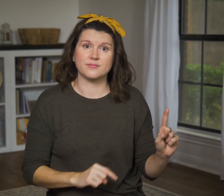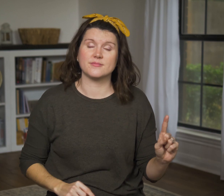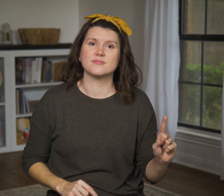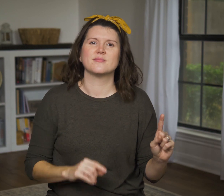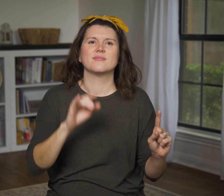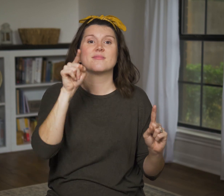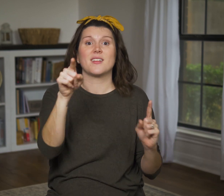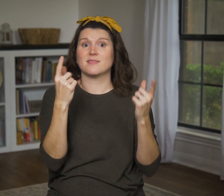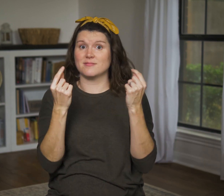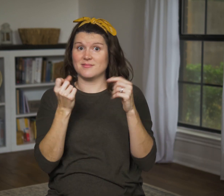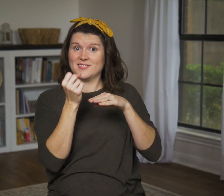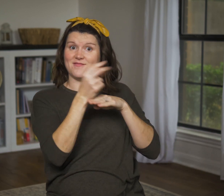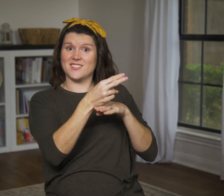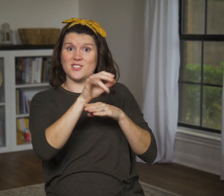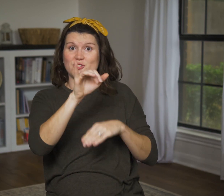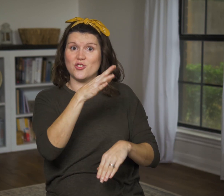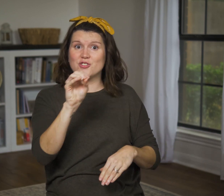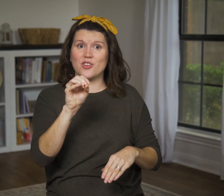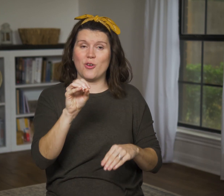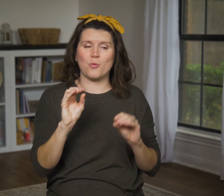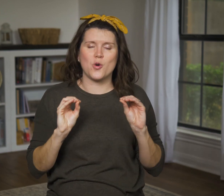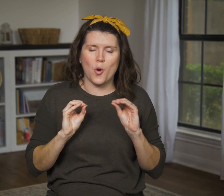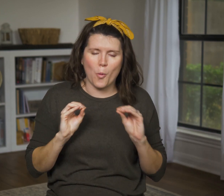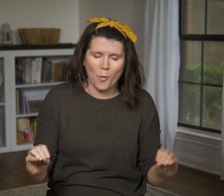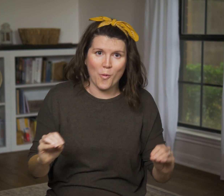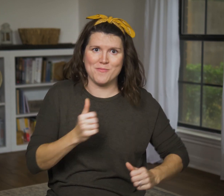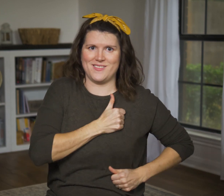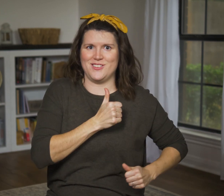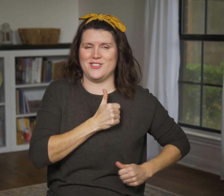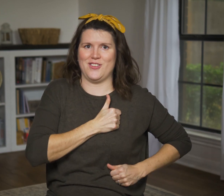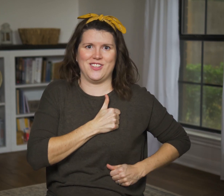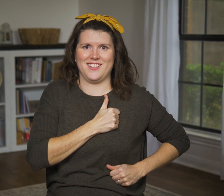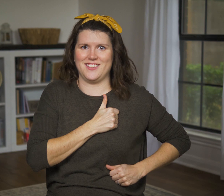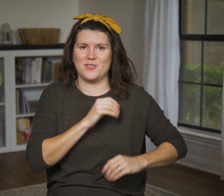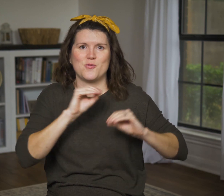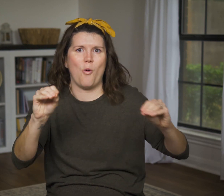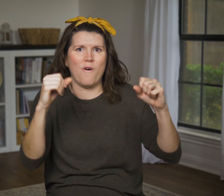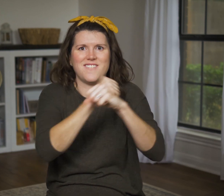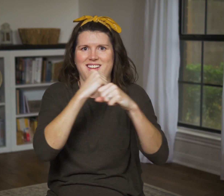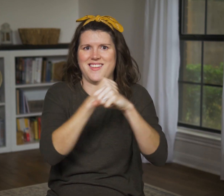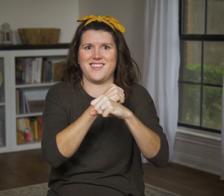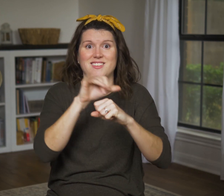They defeat Jericho with zero military strategy,